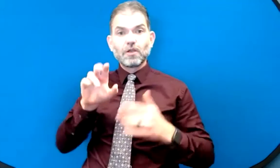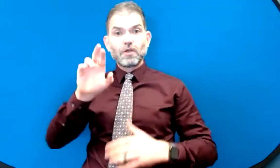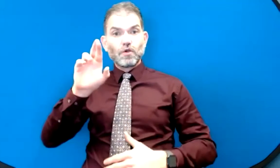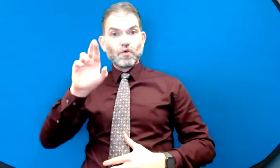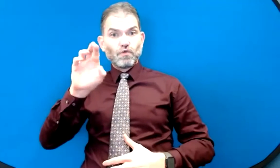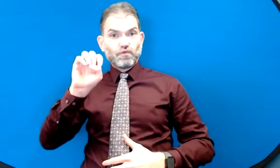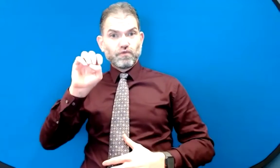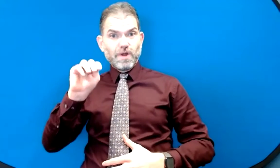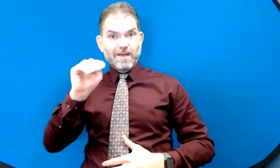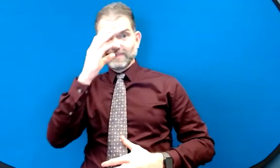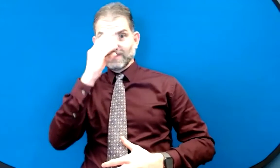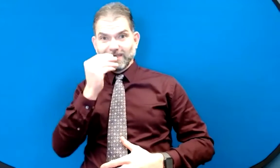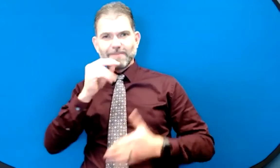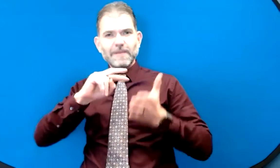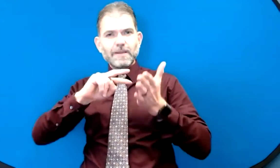ASL Interpreter: rem, sleep, behavior, disorder.